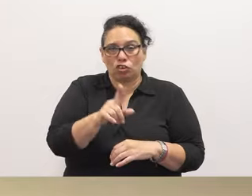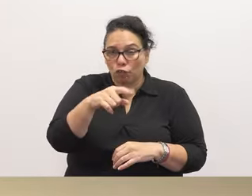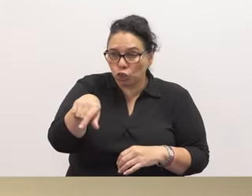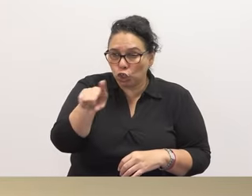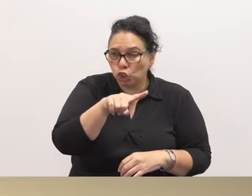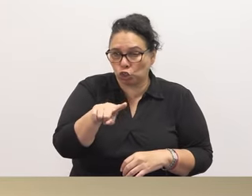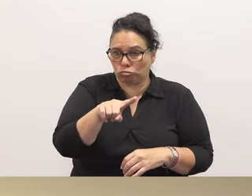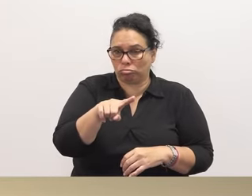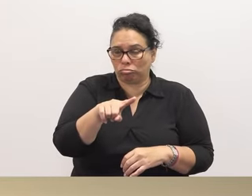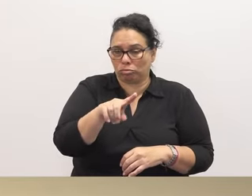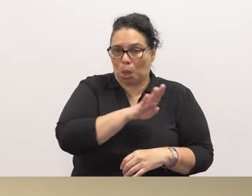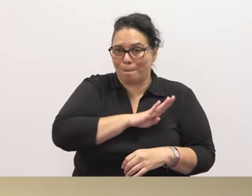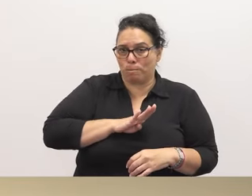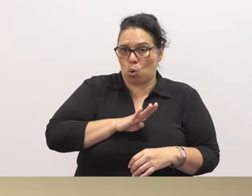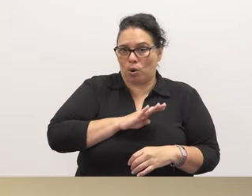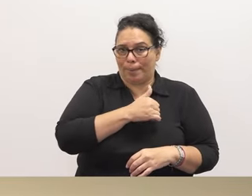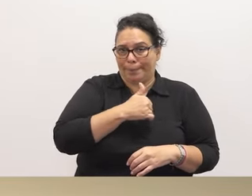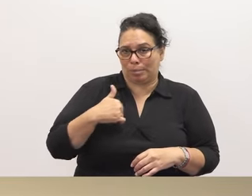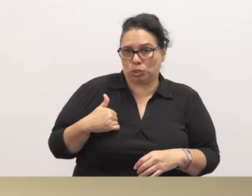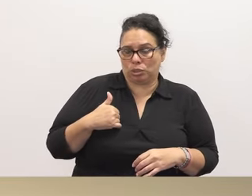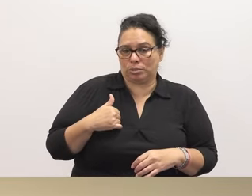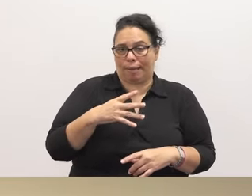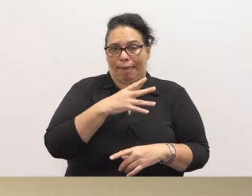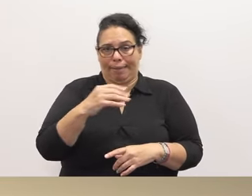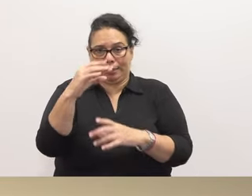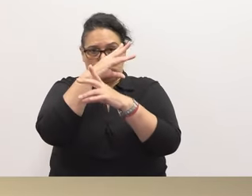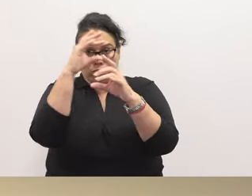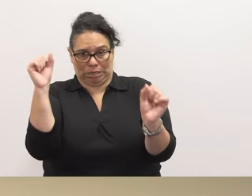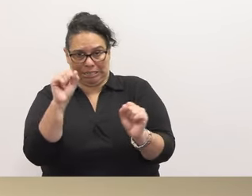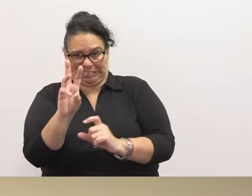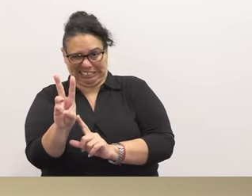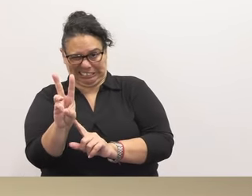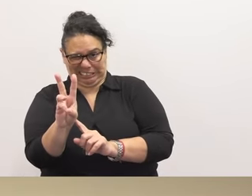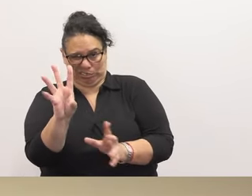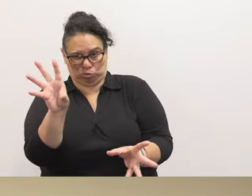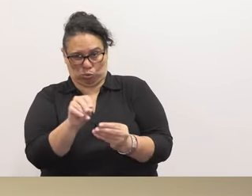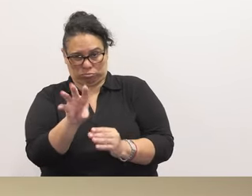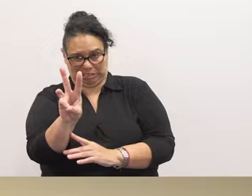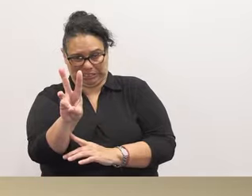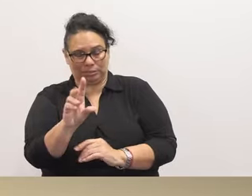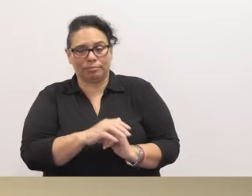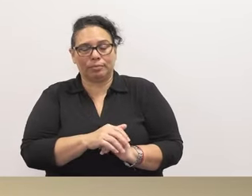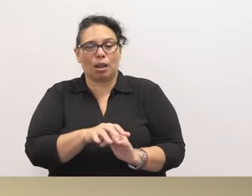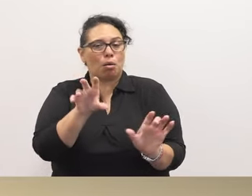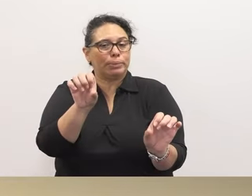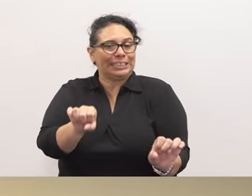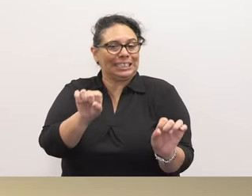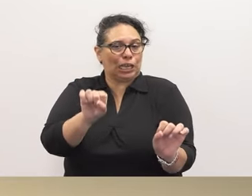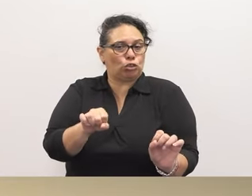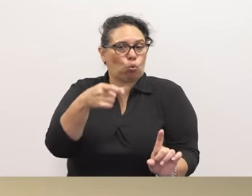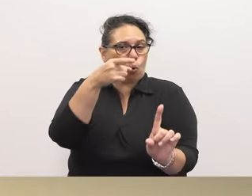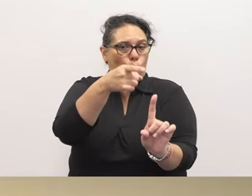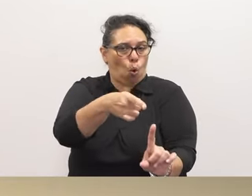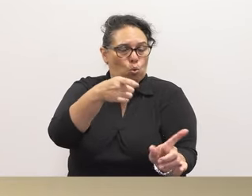to go through the potential goals that are available, the potential guardrails that are available,